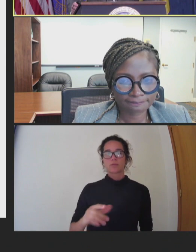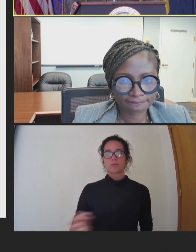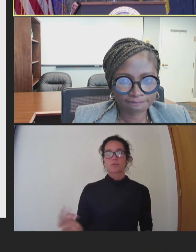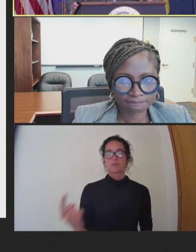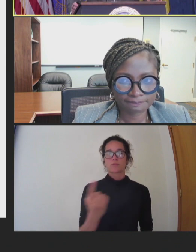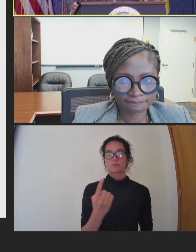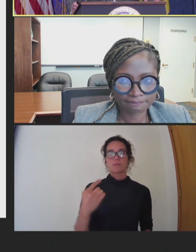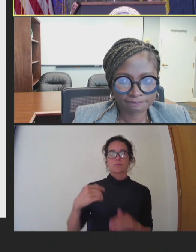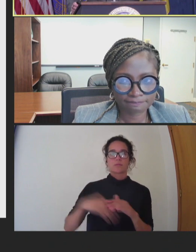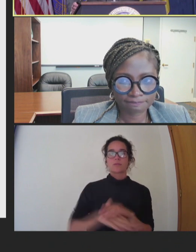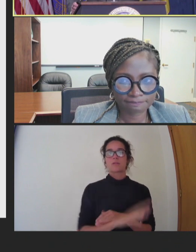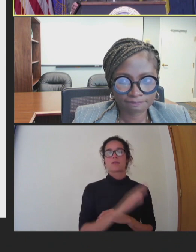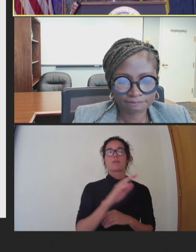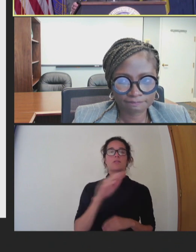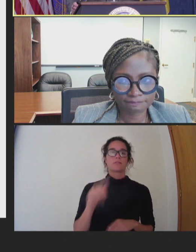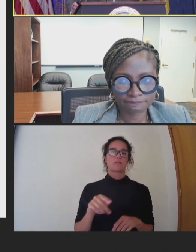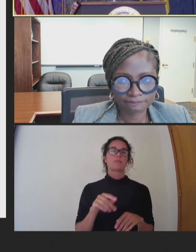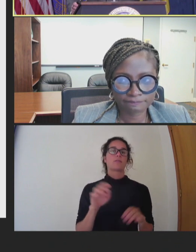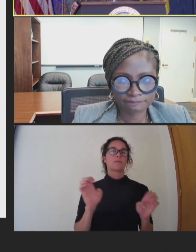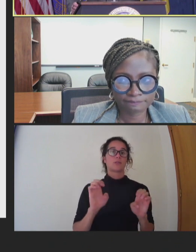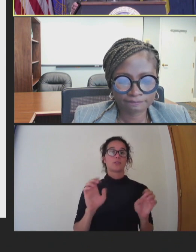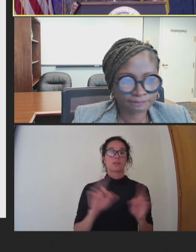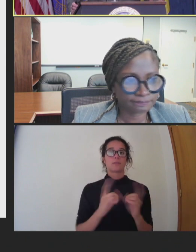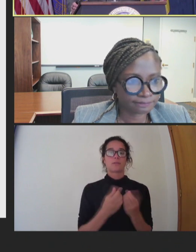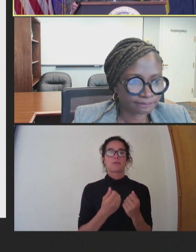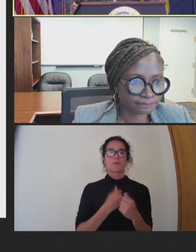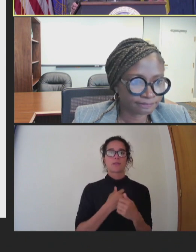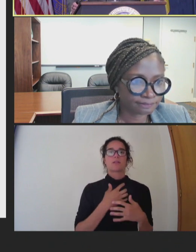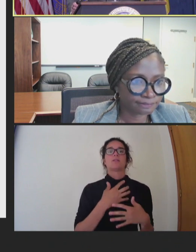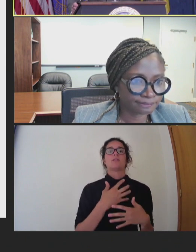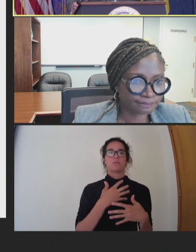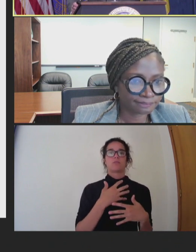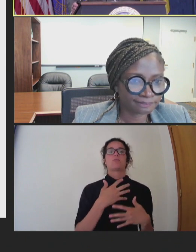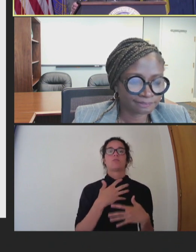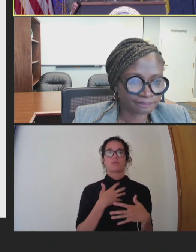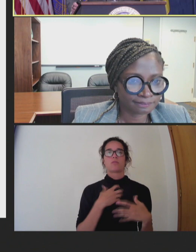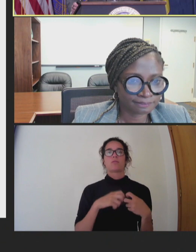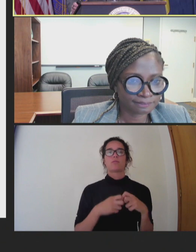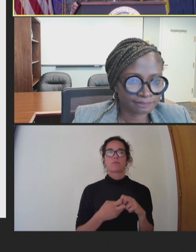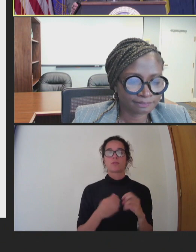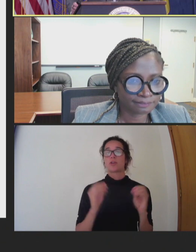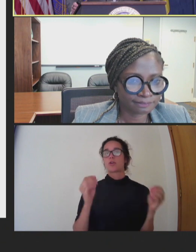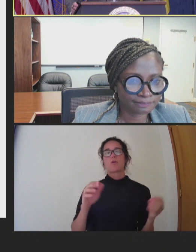with upper respiratory tract symptoms. No rash at that time. Many kids were in